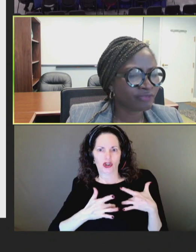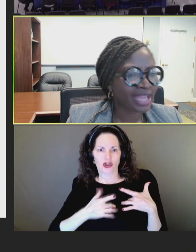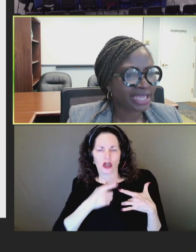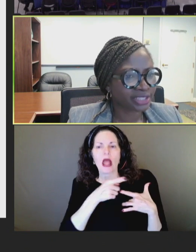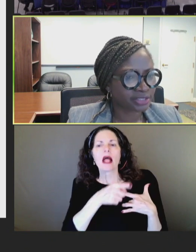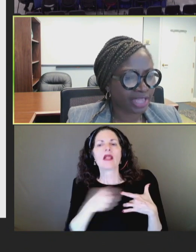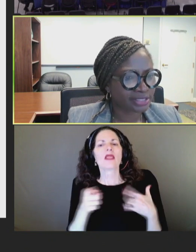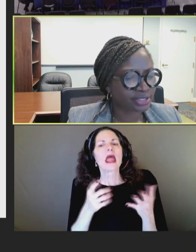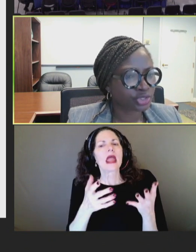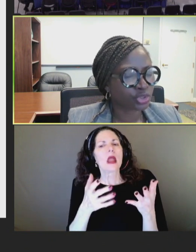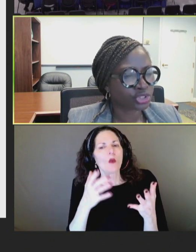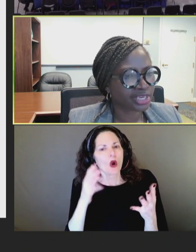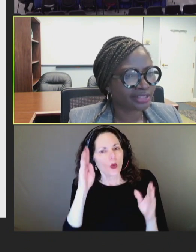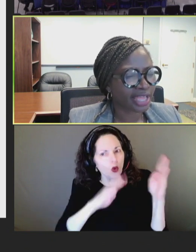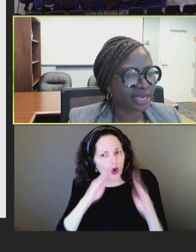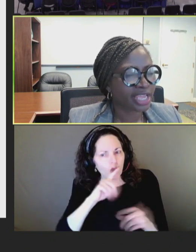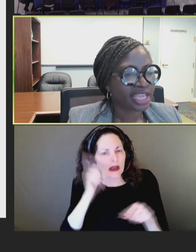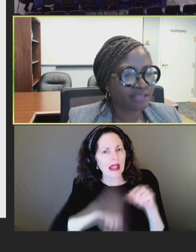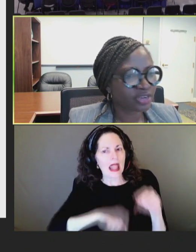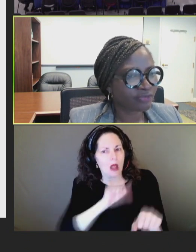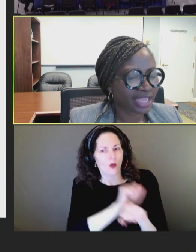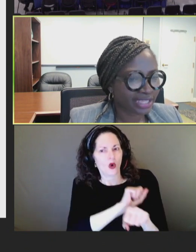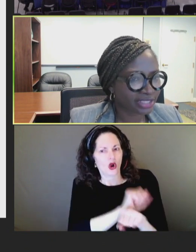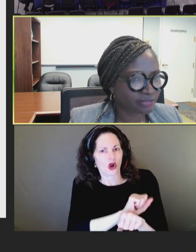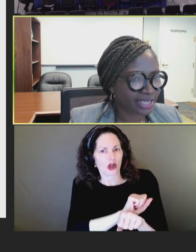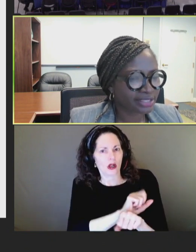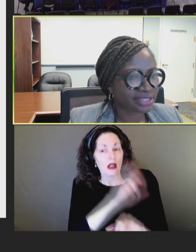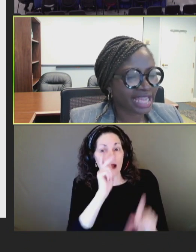"If I get these vaccines -- you are saying that even if I get this vaccine,